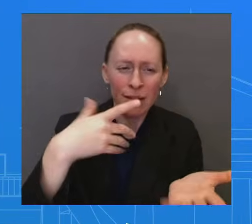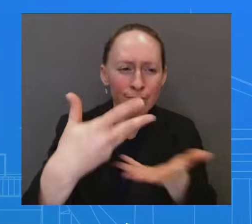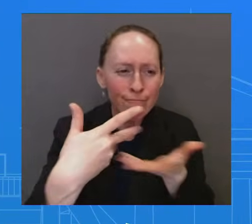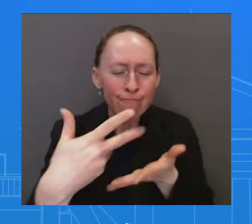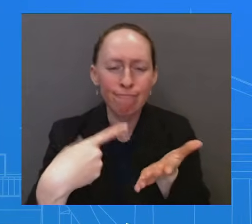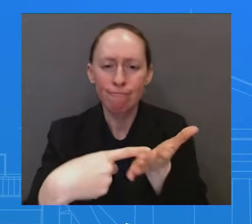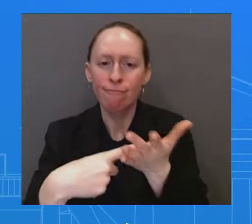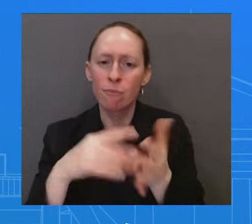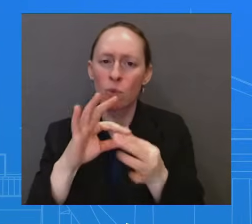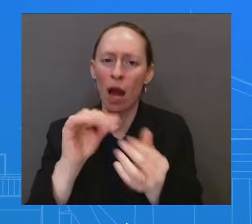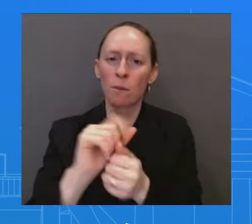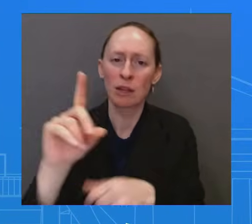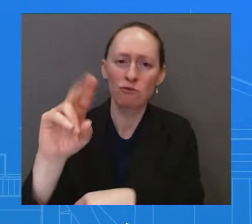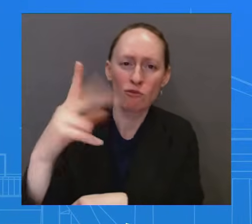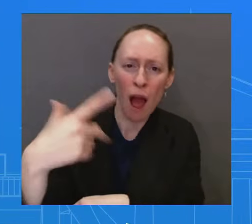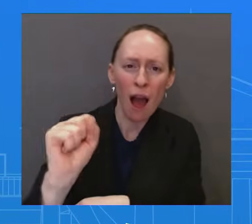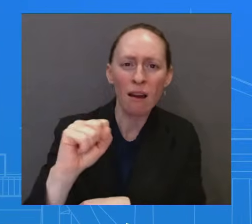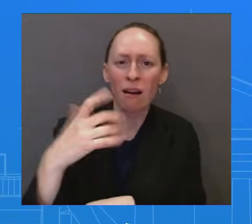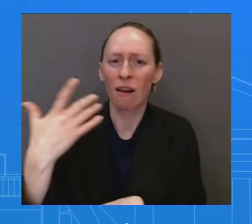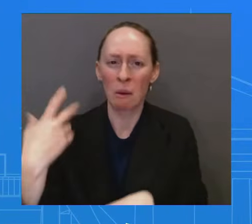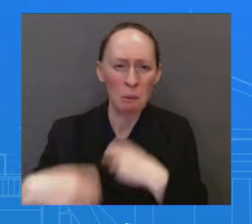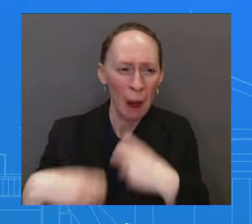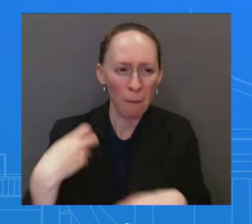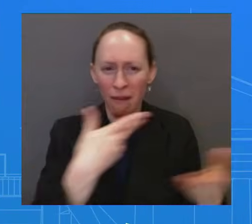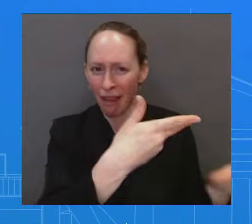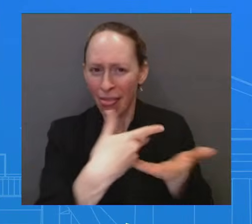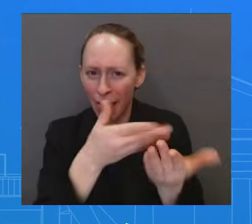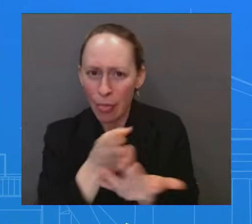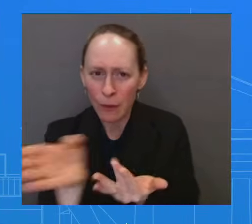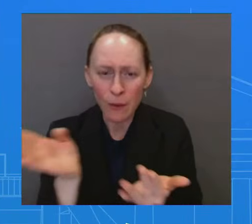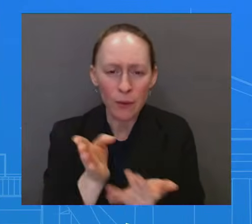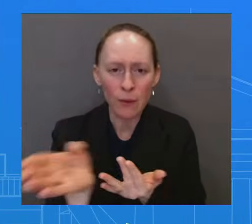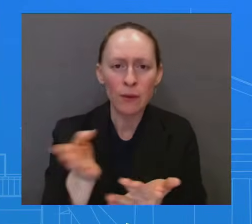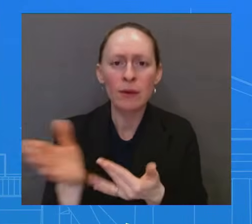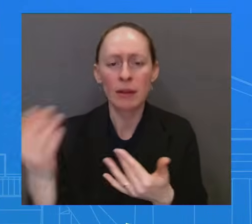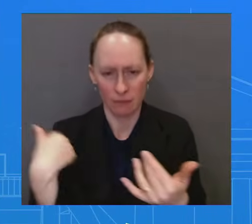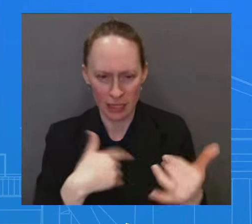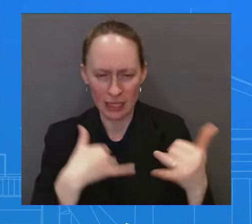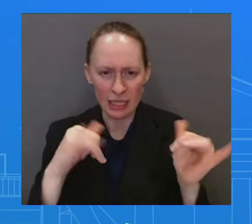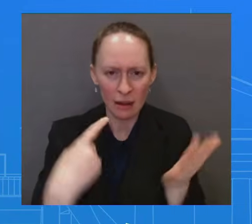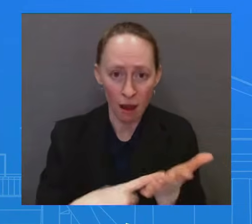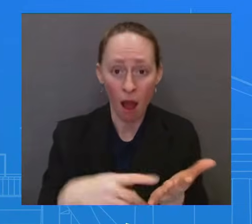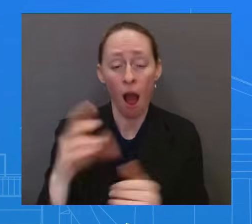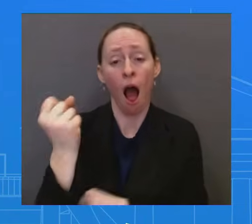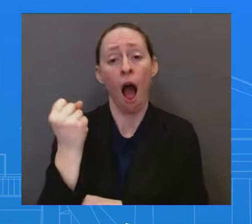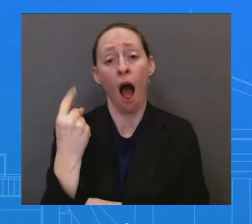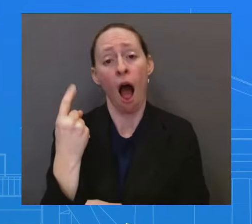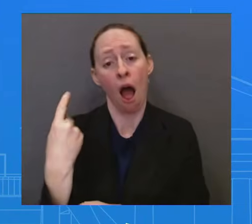and the pressure that's being put on the southern border. The Press: Thanks, I appreciate it. On the border. We've talked to CBP officials who say